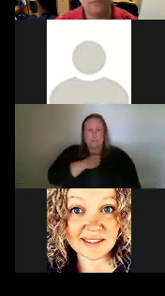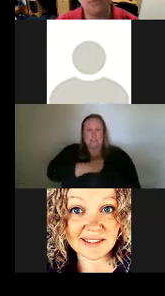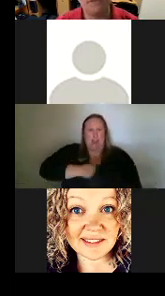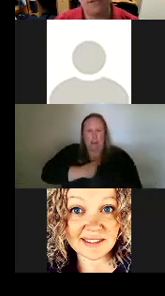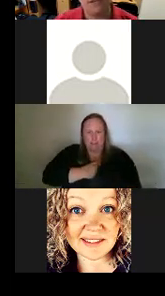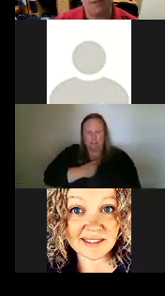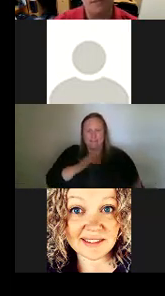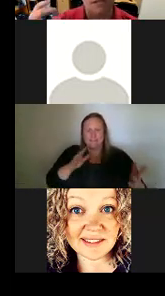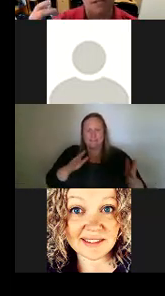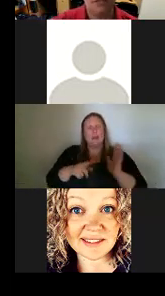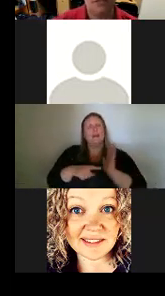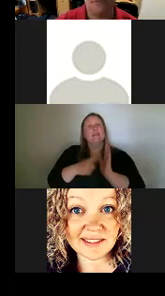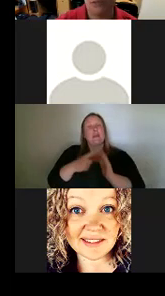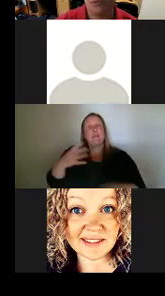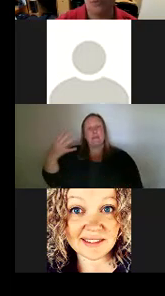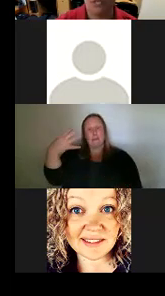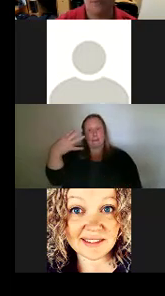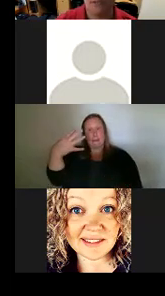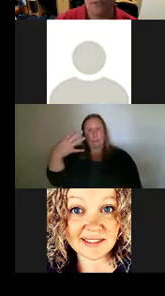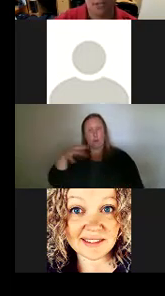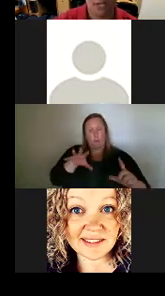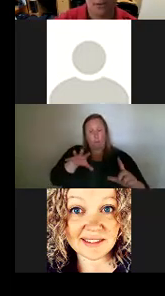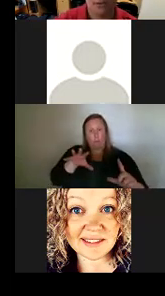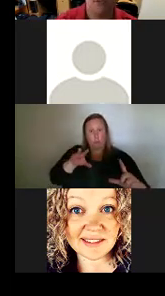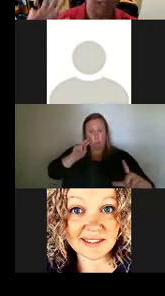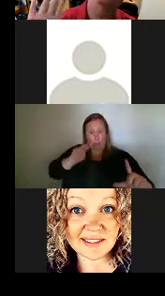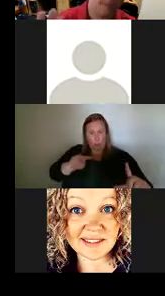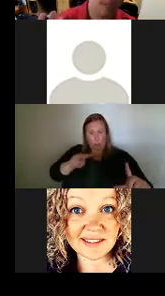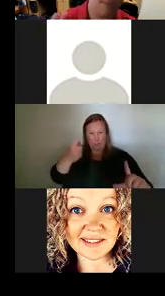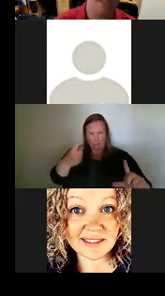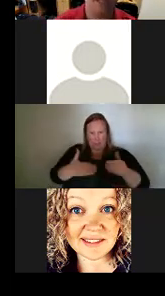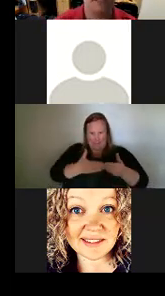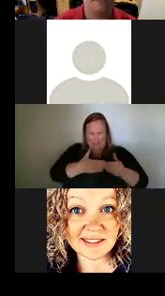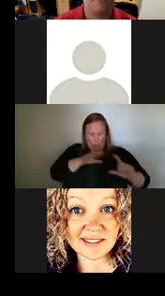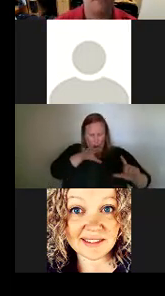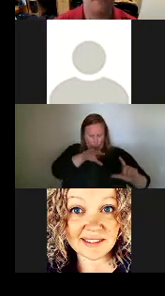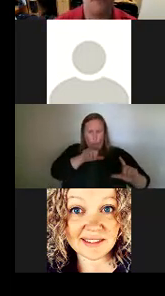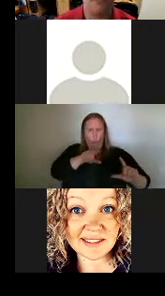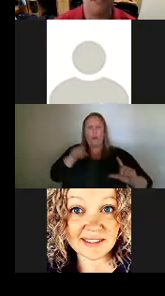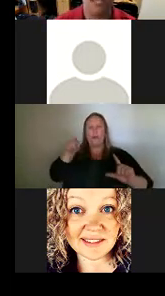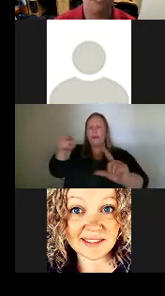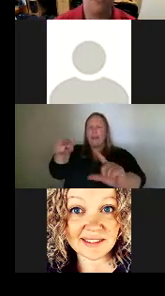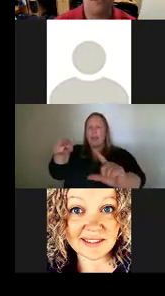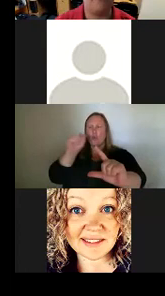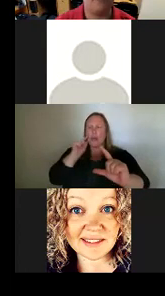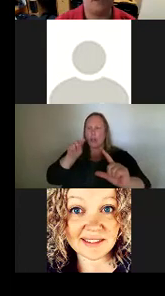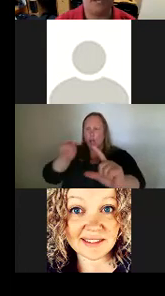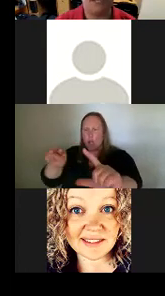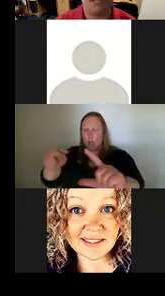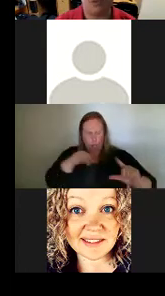SOMETIMES YOU HAVE A CAMERA THAT ALLOWS YOU TO VIEW THE OBJECT NEAR AND SOMETIMES DISTANCE, SOMETIMES SELF-VIEWING, AND THEN YOU HAVE DIFFERENT COMBINATIONS